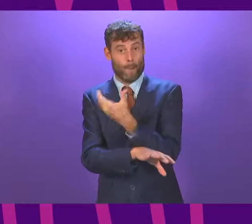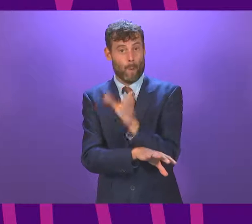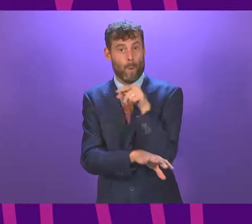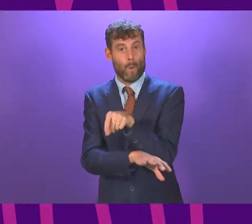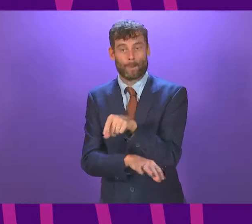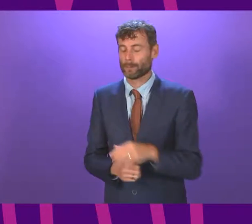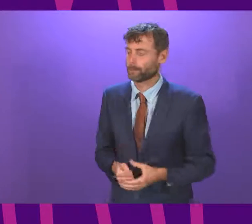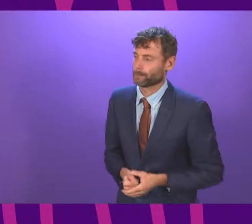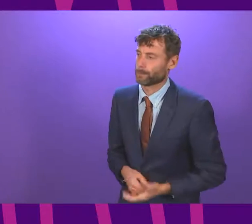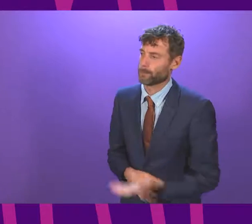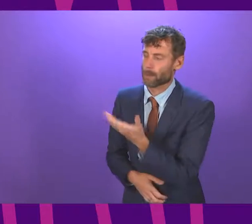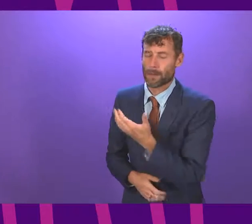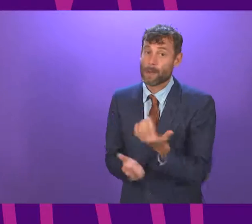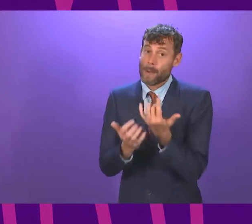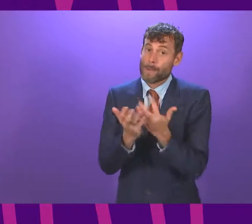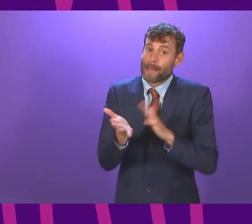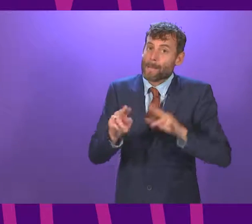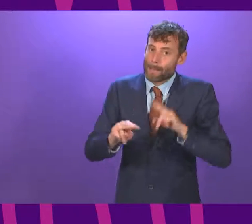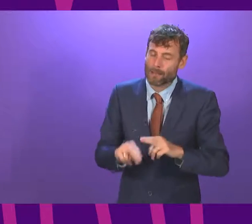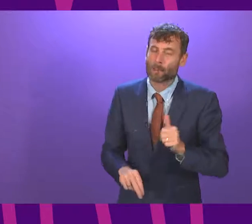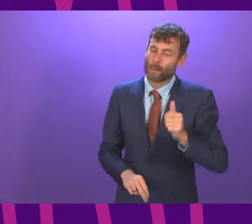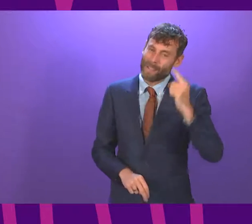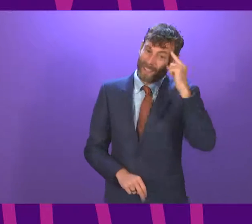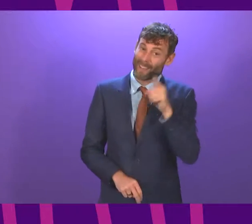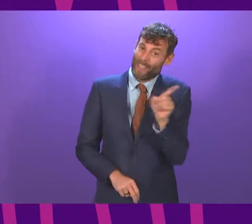Many parents and young people would have liked to hear the cabinet secretary go a little further,